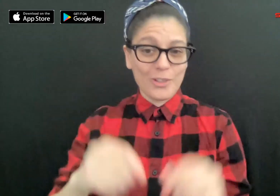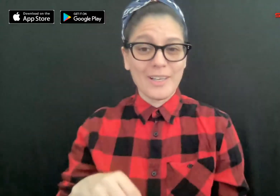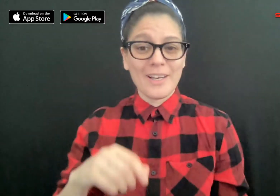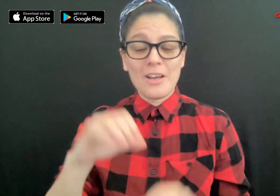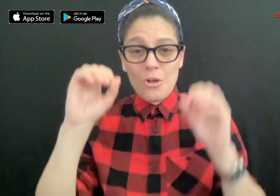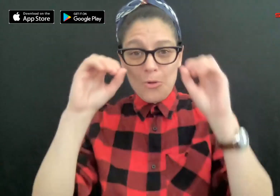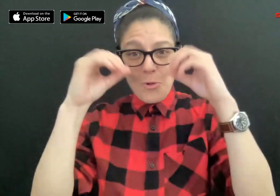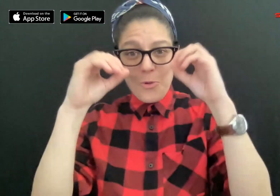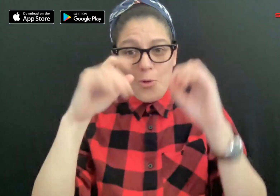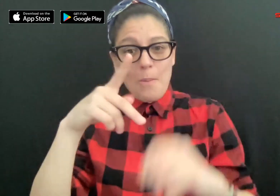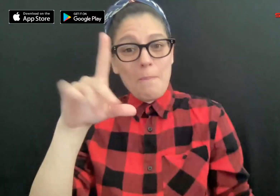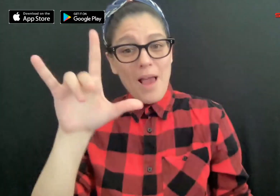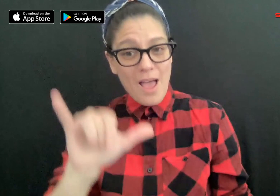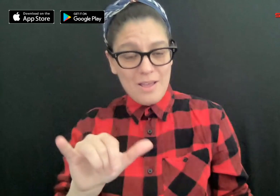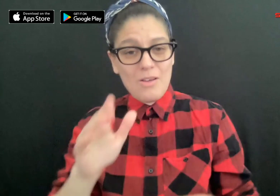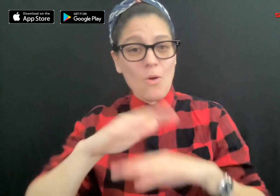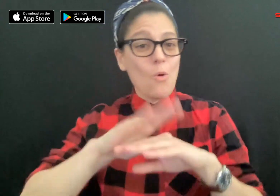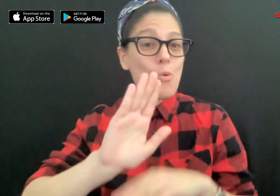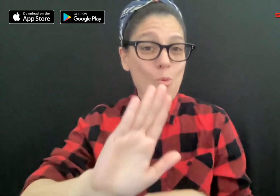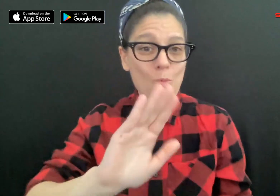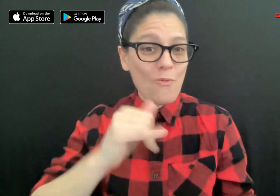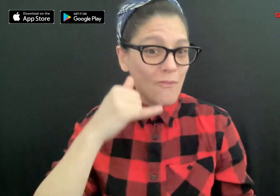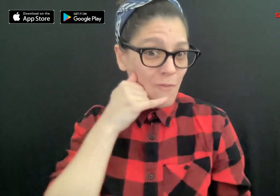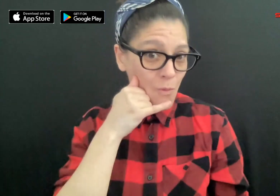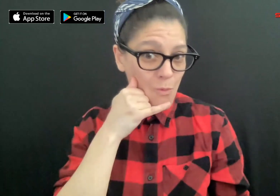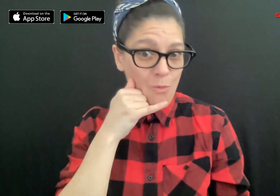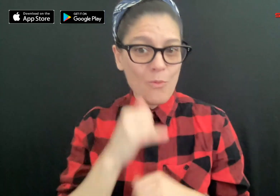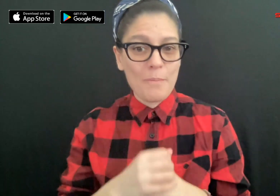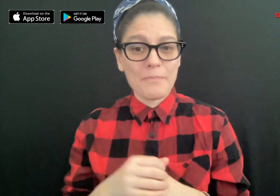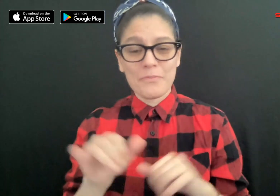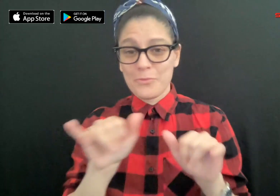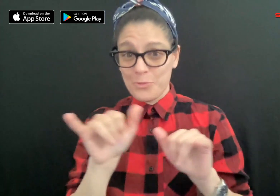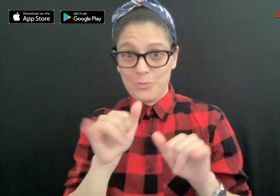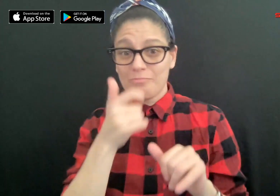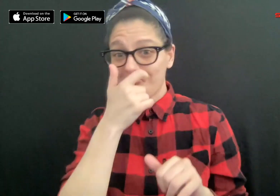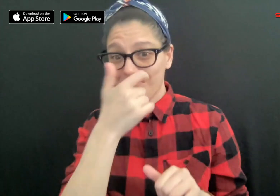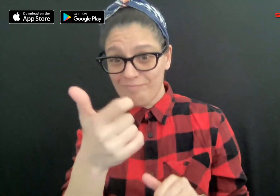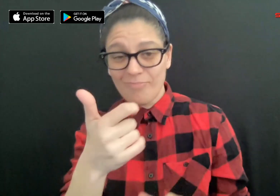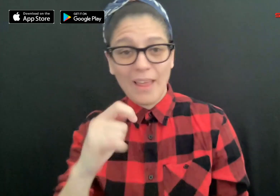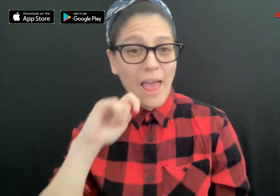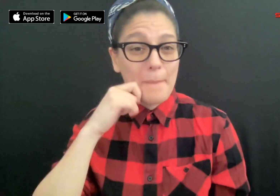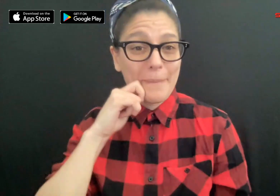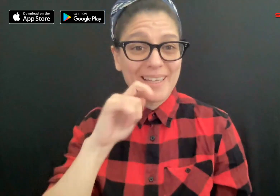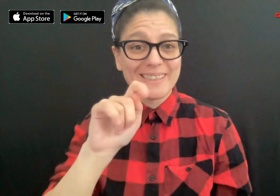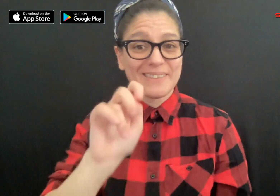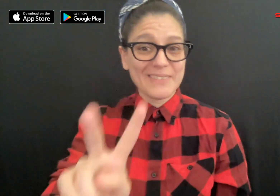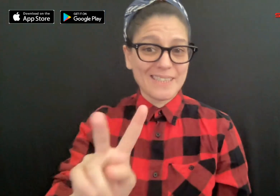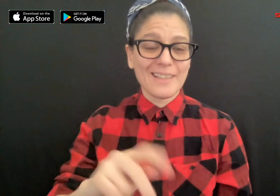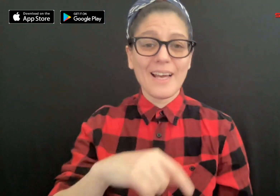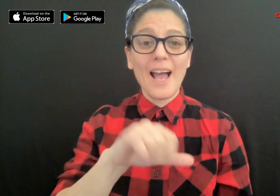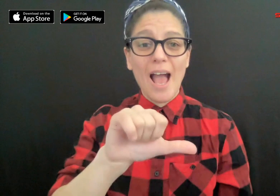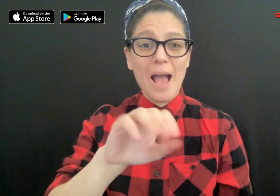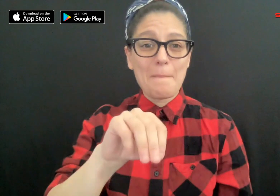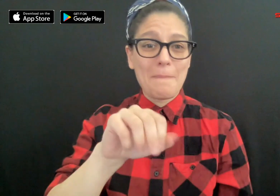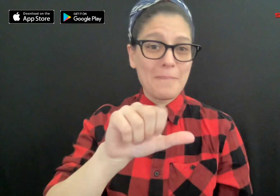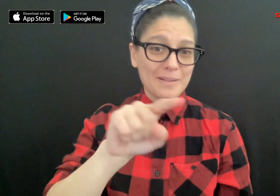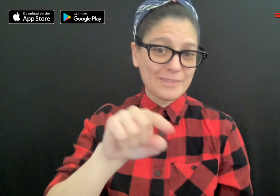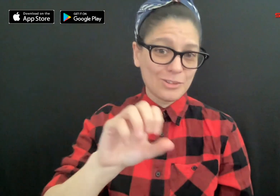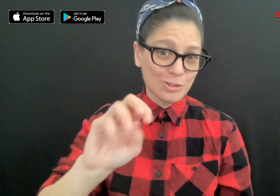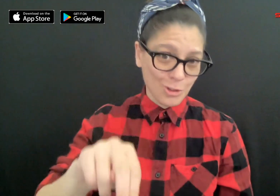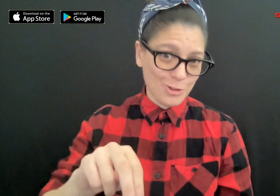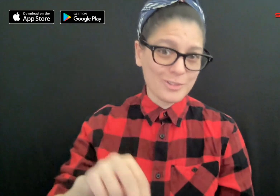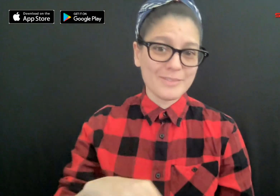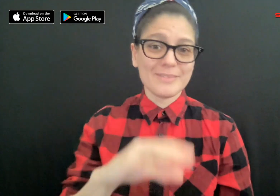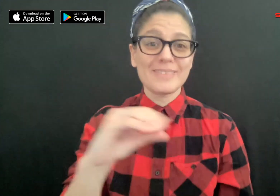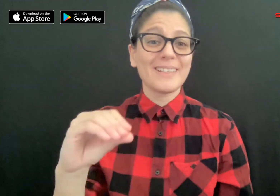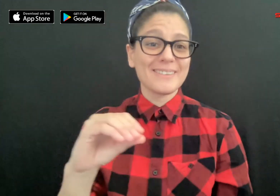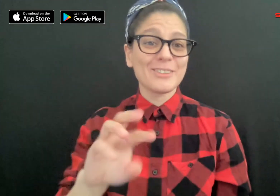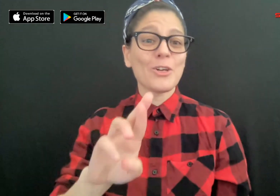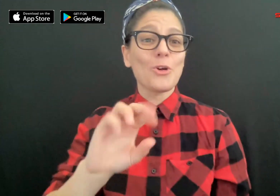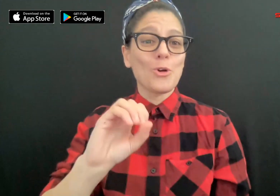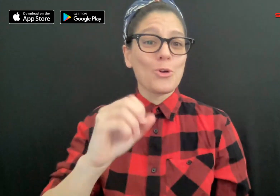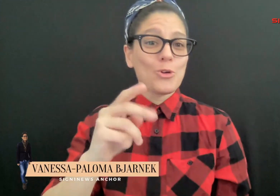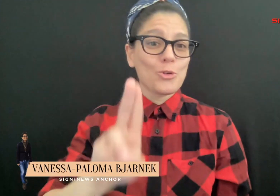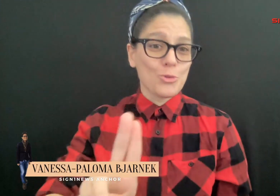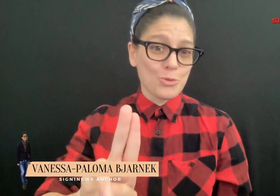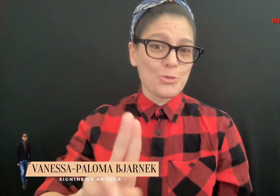or Google play store on your smart phone and you can also watch on Apple TV Amazon and Roku